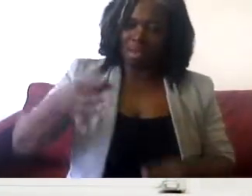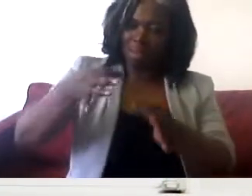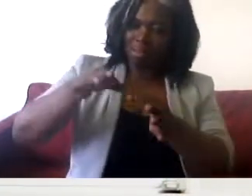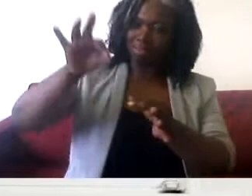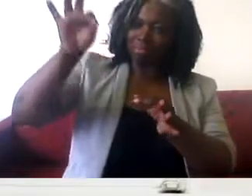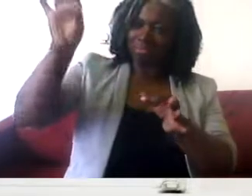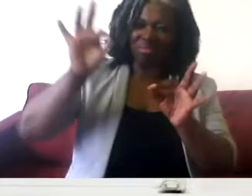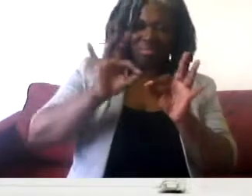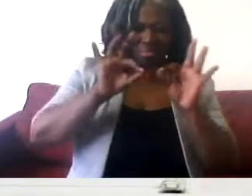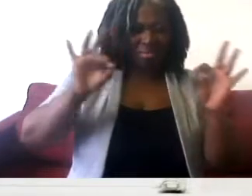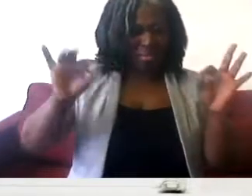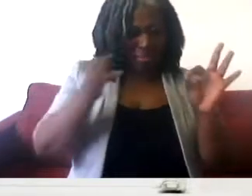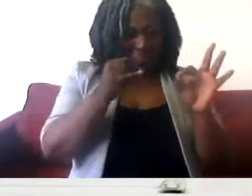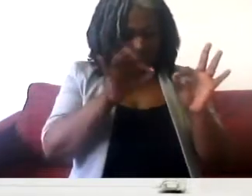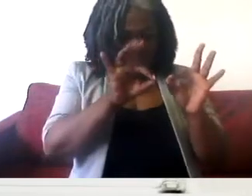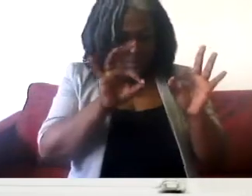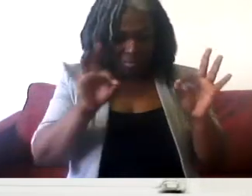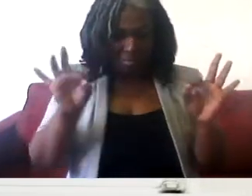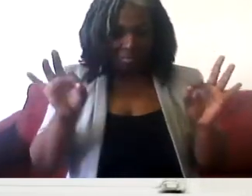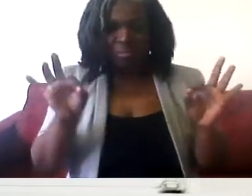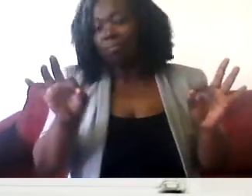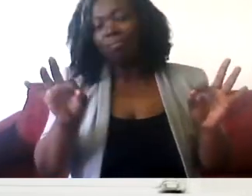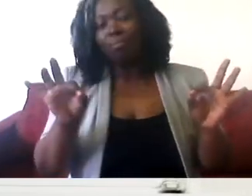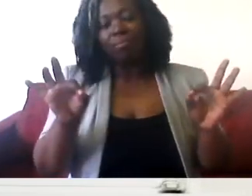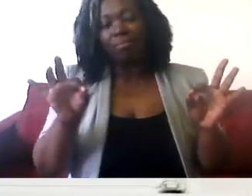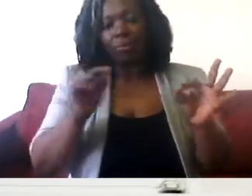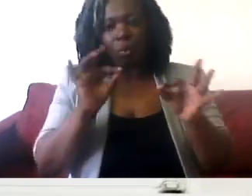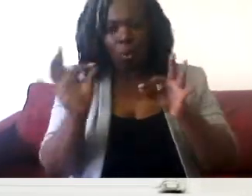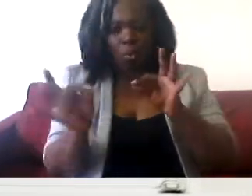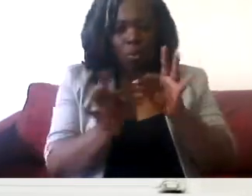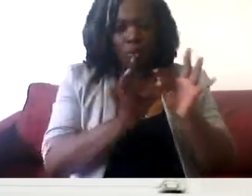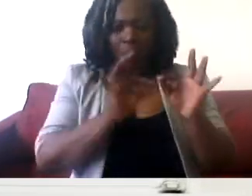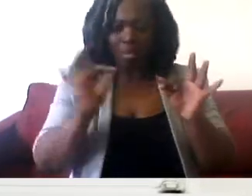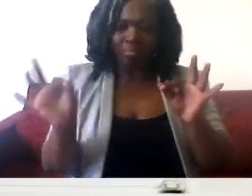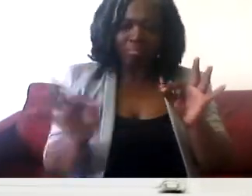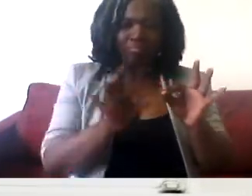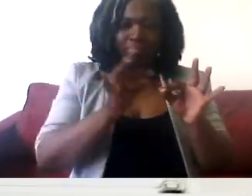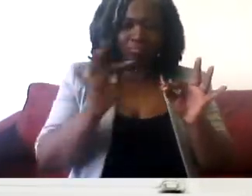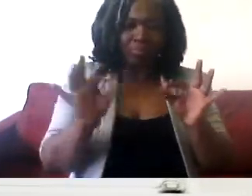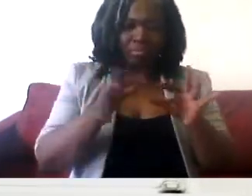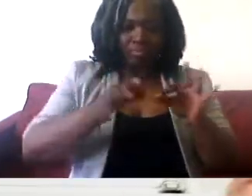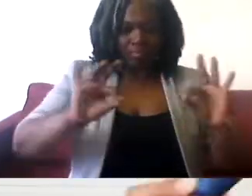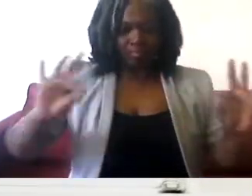or thread. To make thread into a piece of